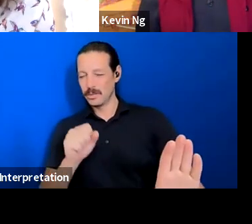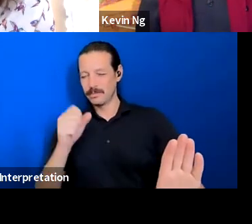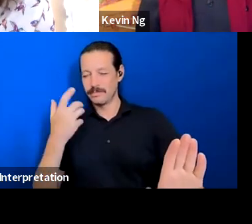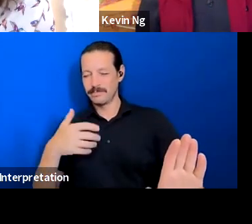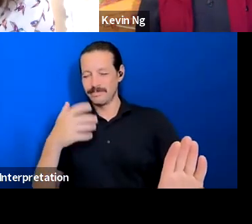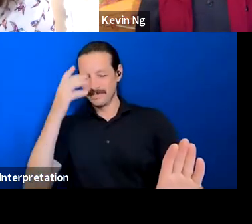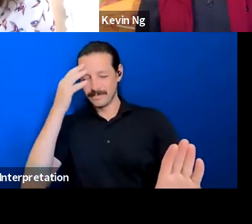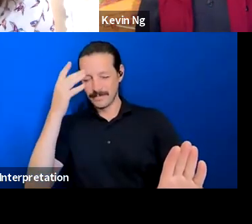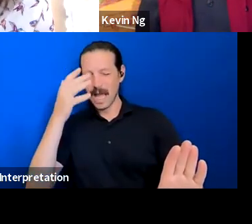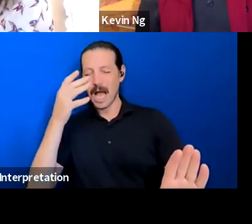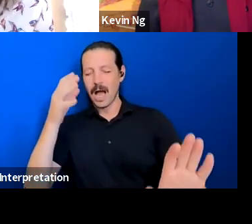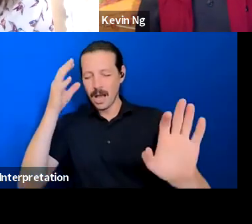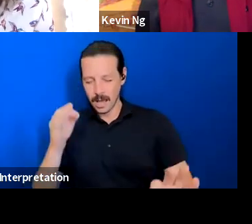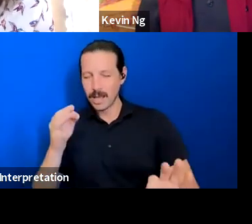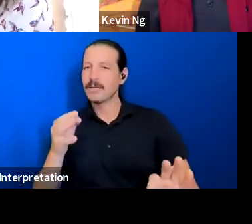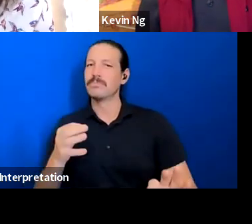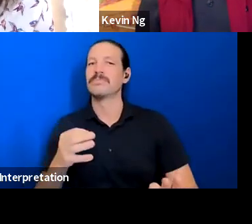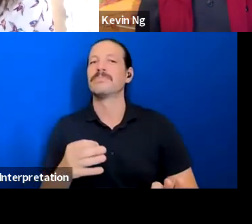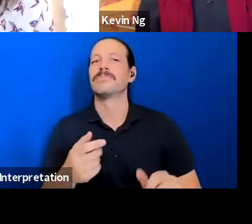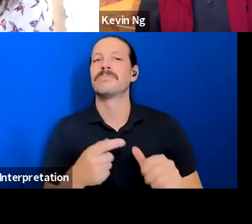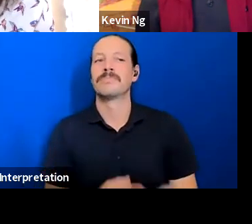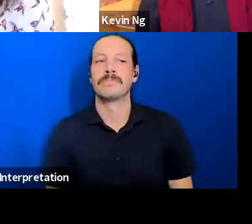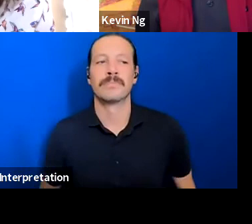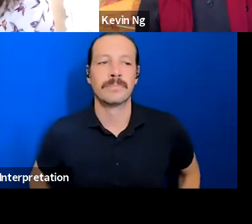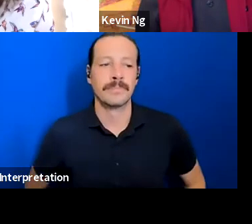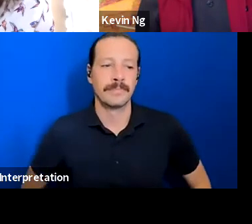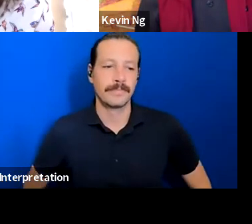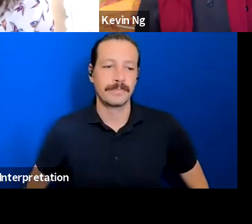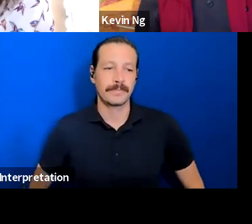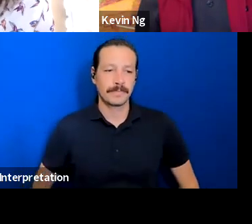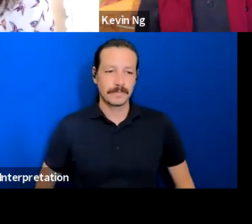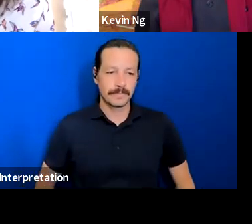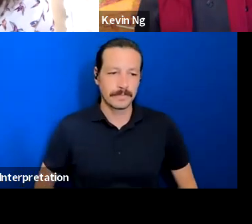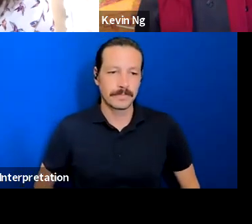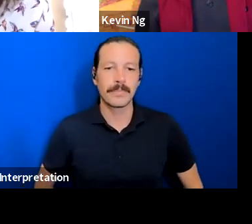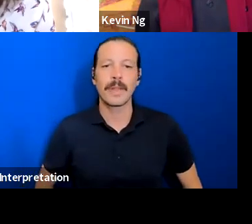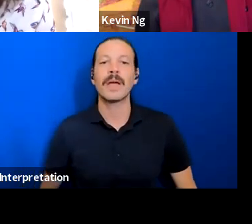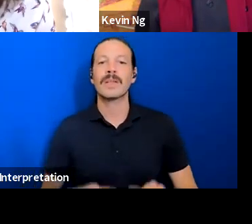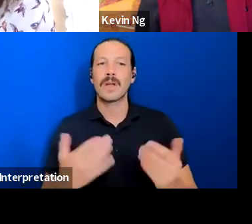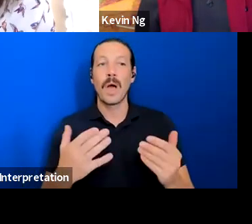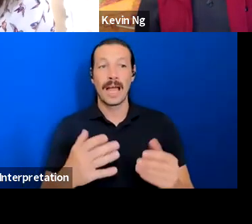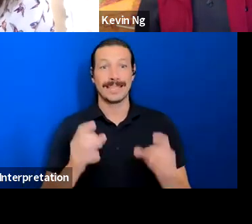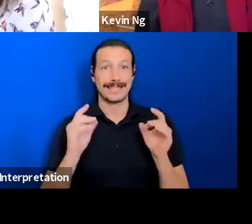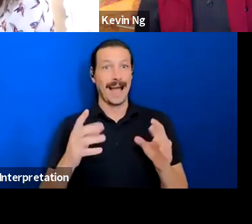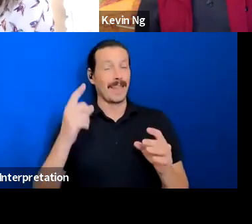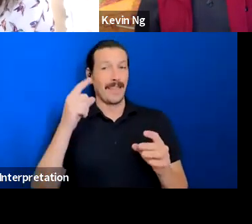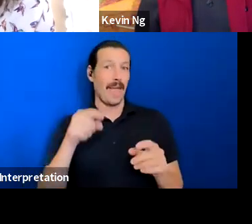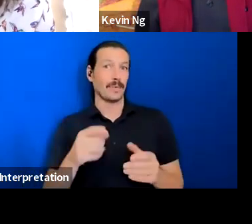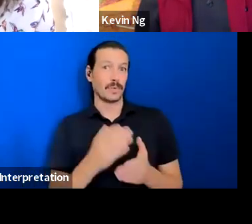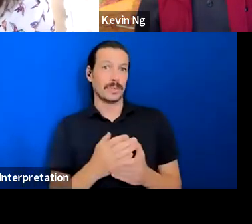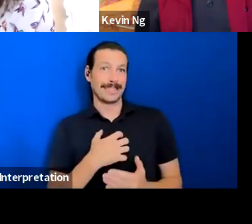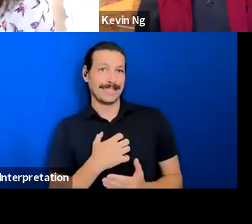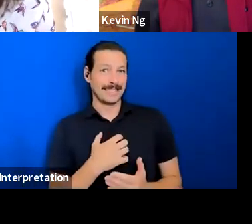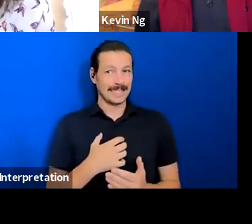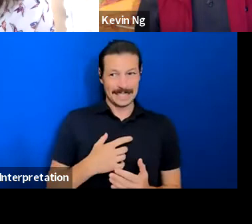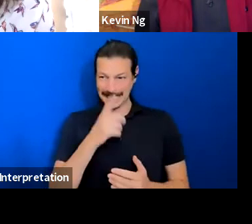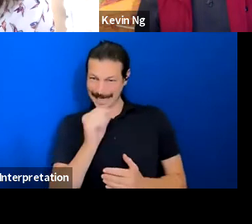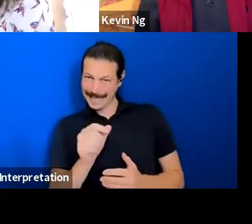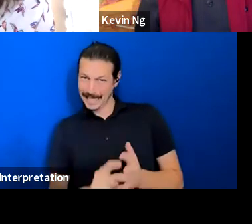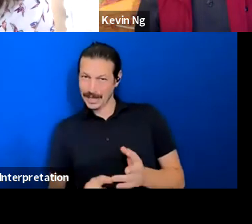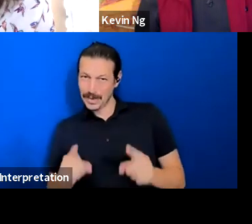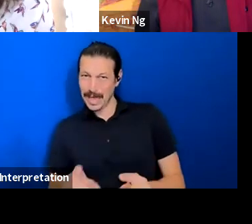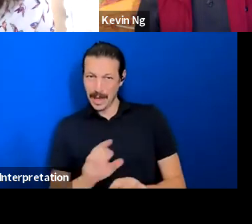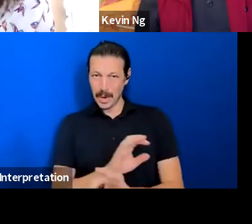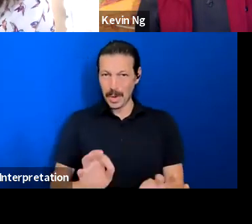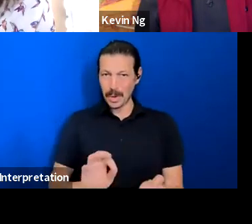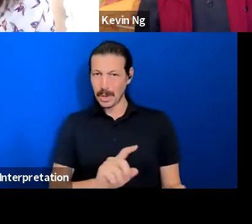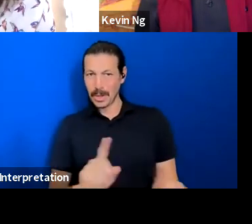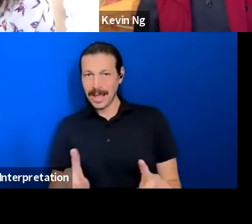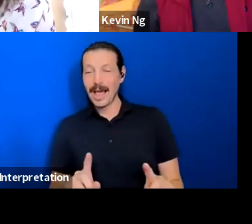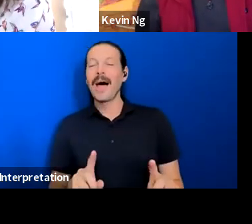at first that was quite daunting, but knowing the Australia Council provides a safe environment and